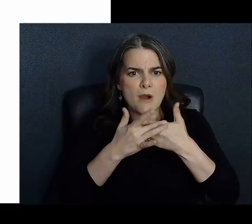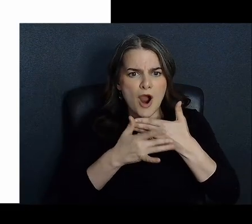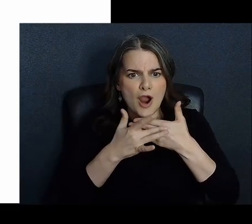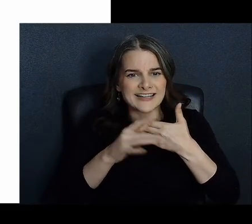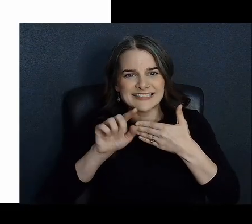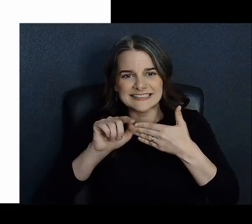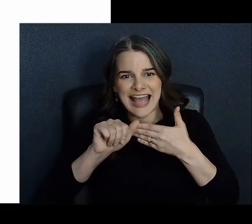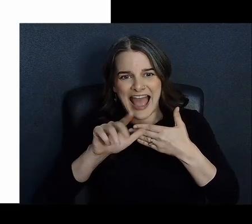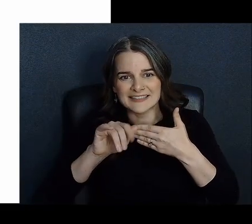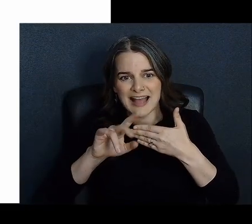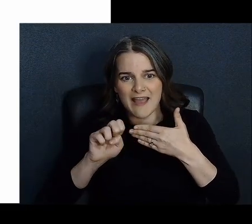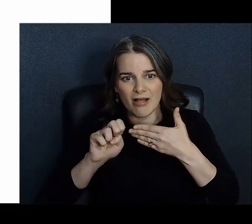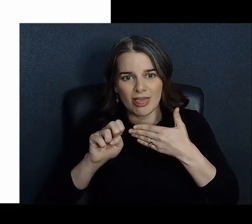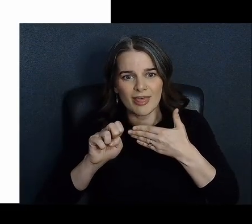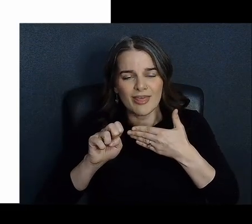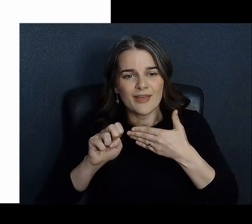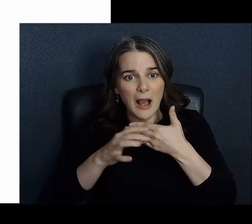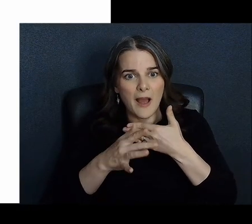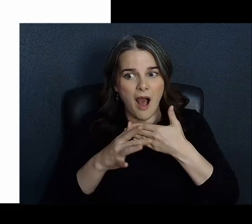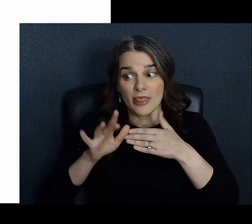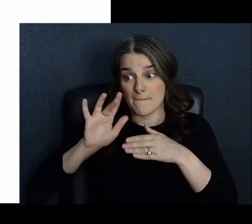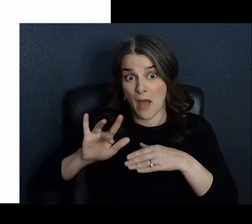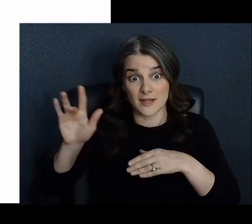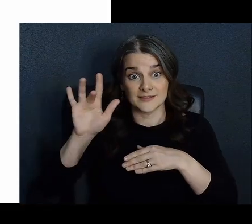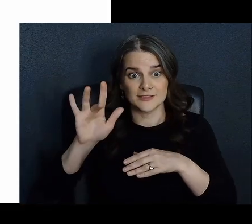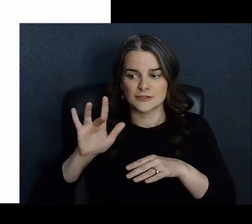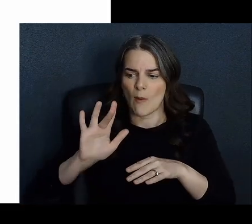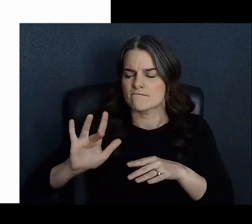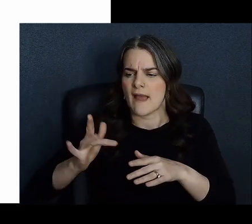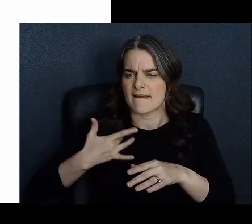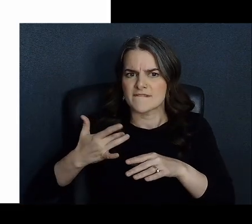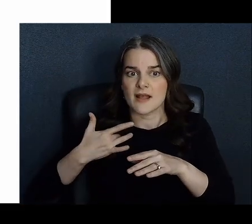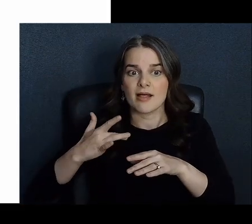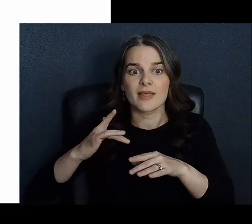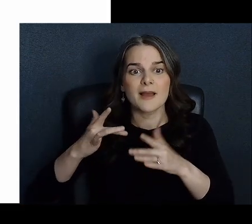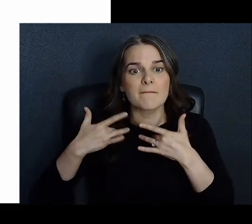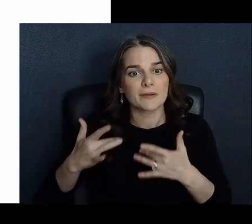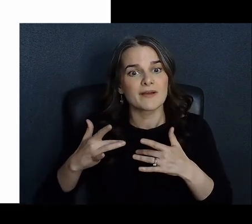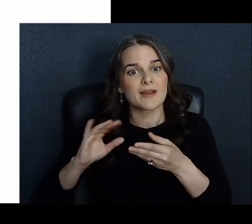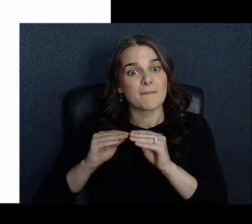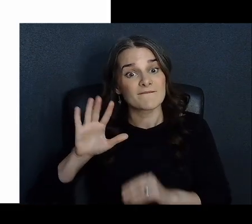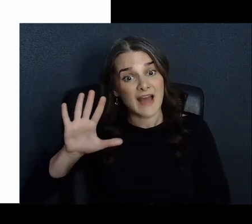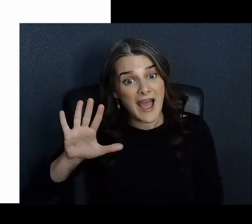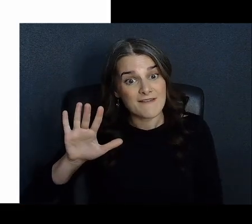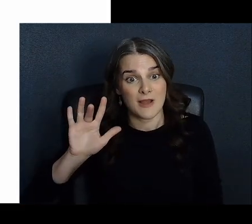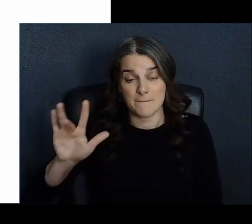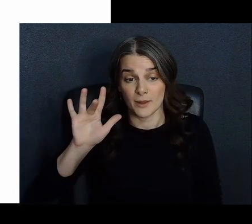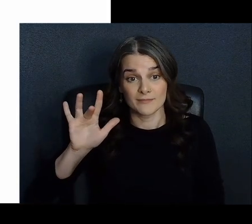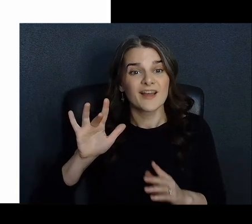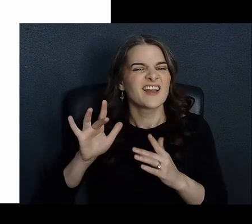and I usually put the tack, a little locator dot, on number 5 on the keypad.